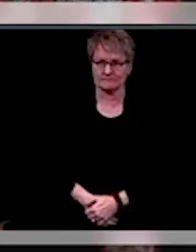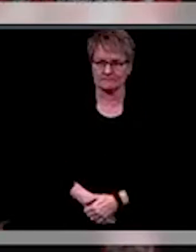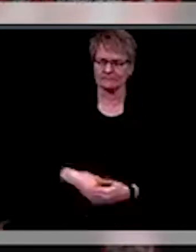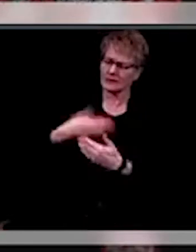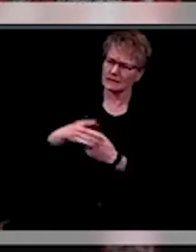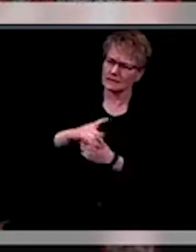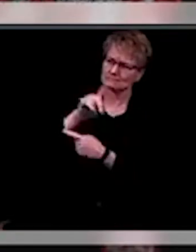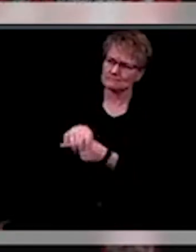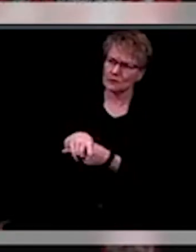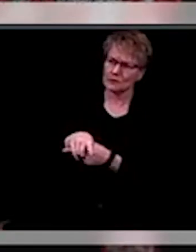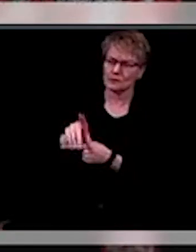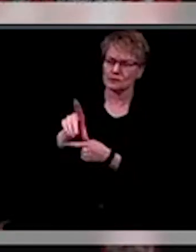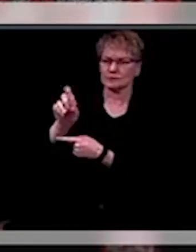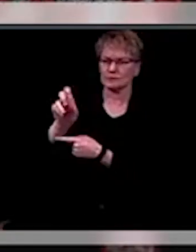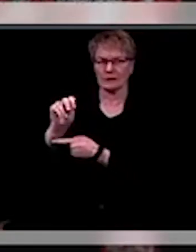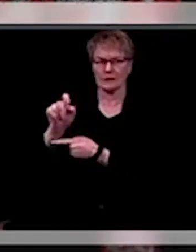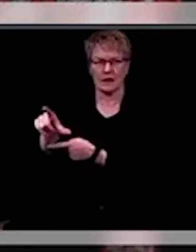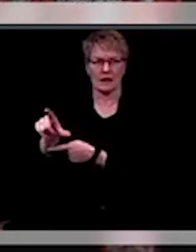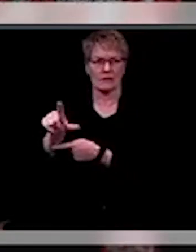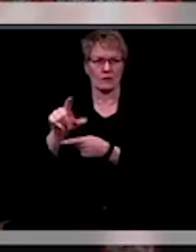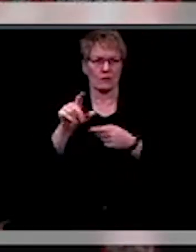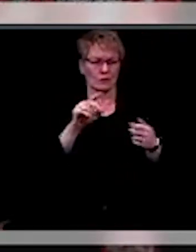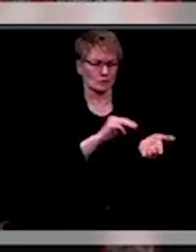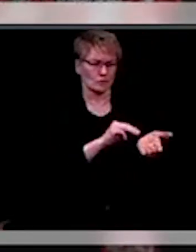Butte County's numbers were very high and now they're very low. They've done